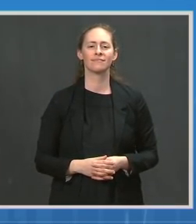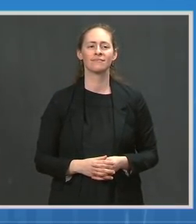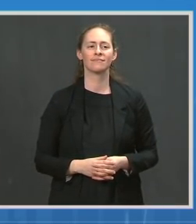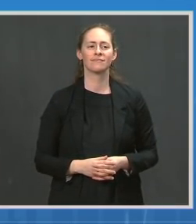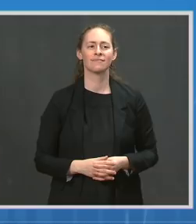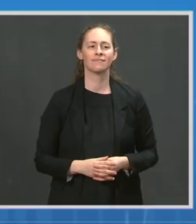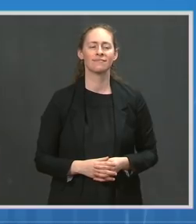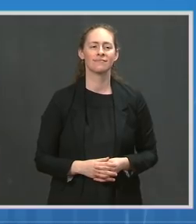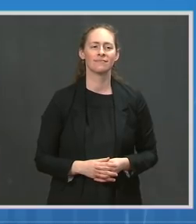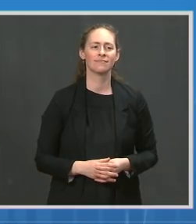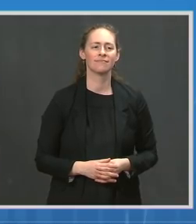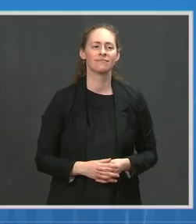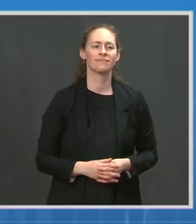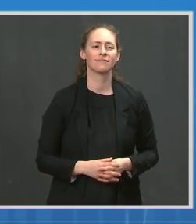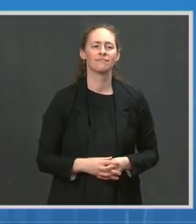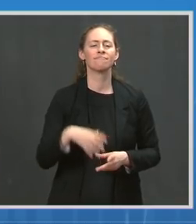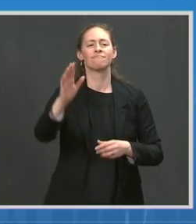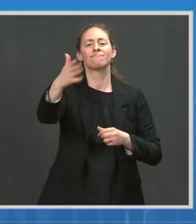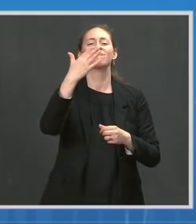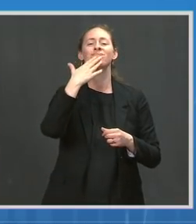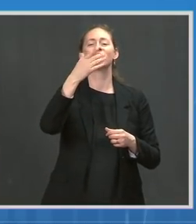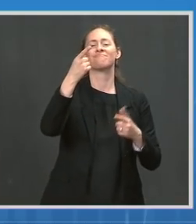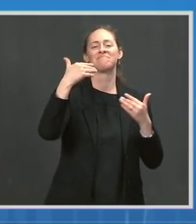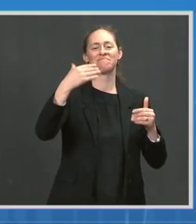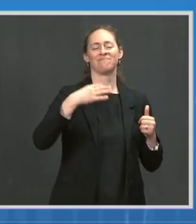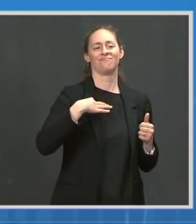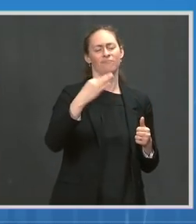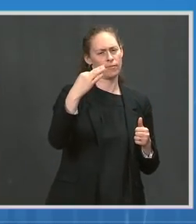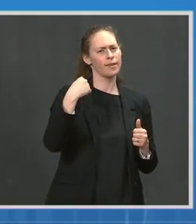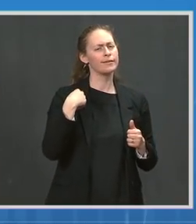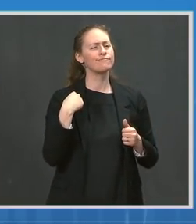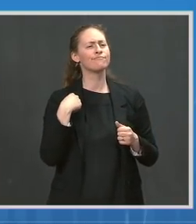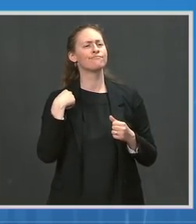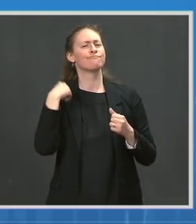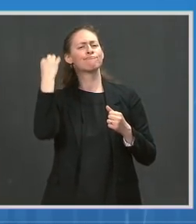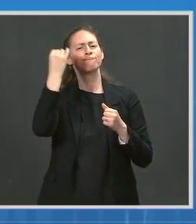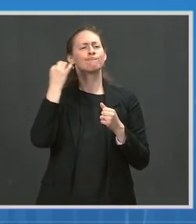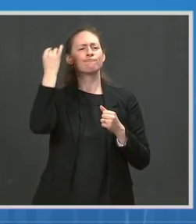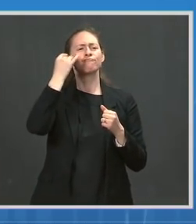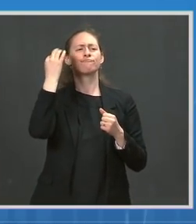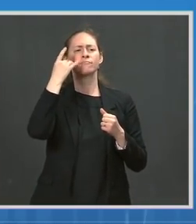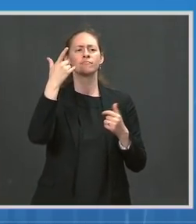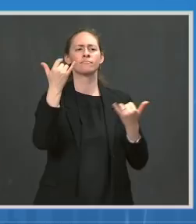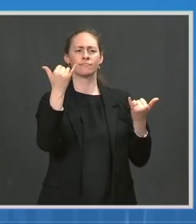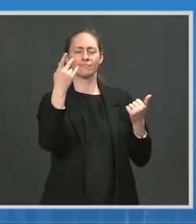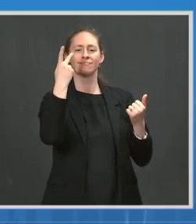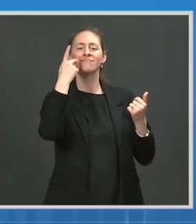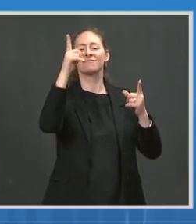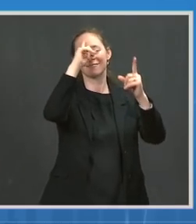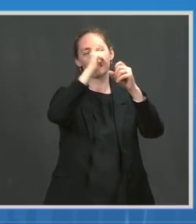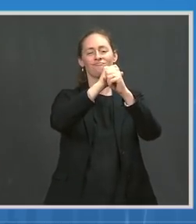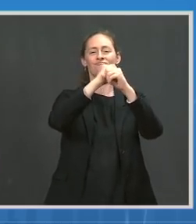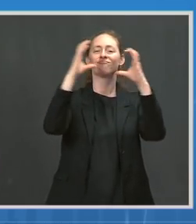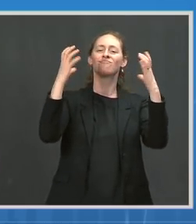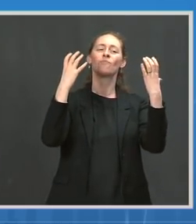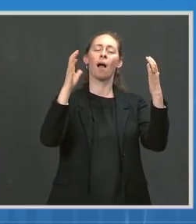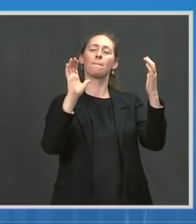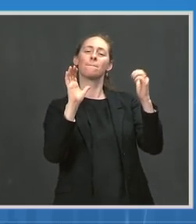some more of the mile markers on the road -- on the highway back to normalcy, as you discussed? Particularly, to follow up on Shannon's question there,